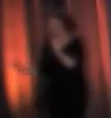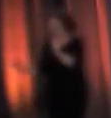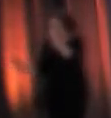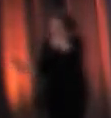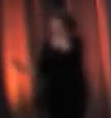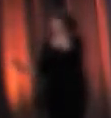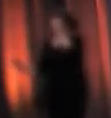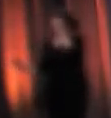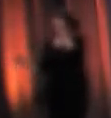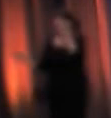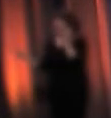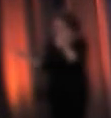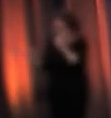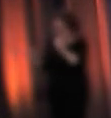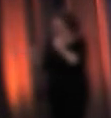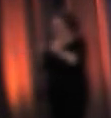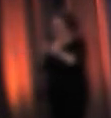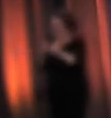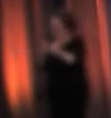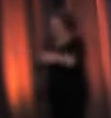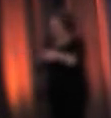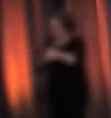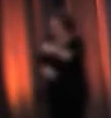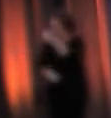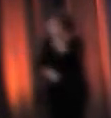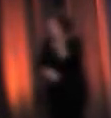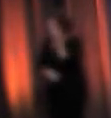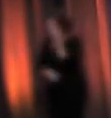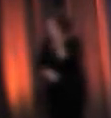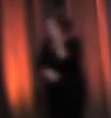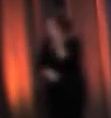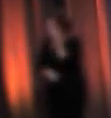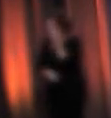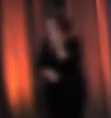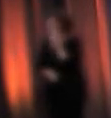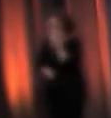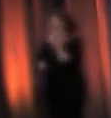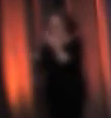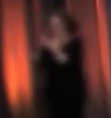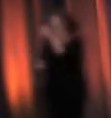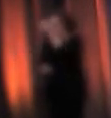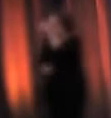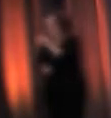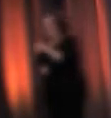way, reflecting on the ways museums have used digital media to support the experience of disabled users and